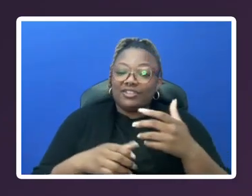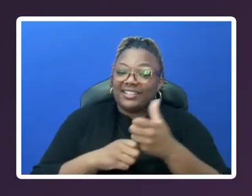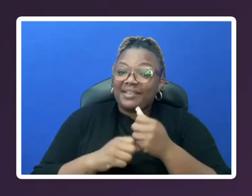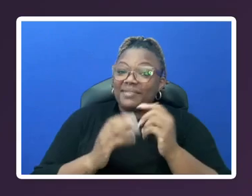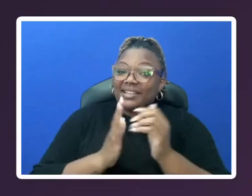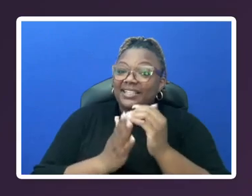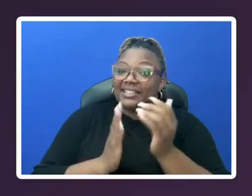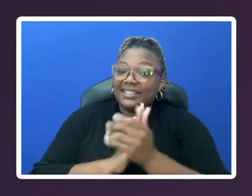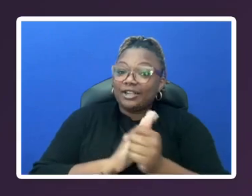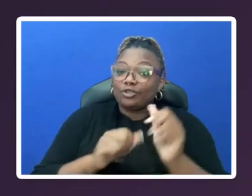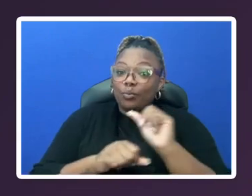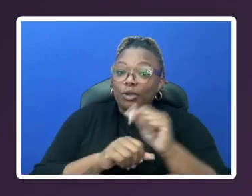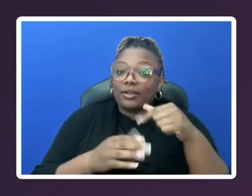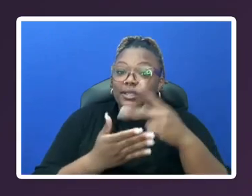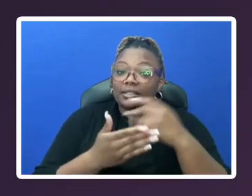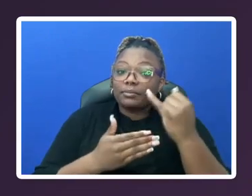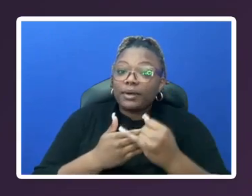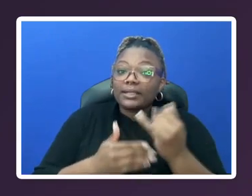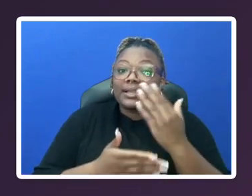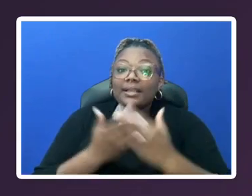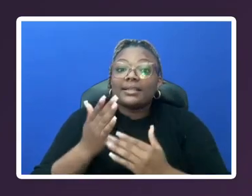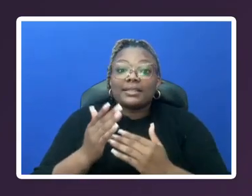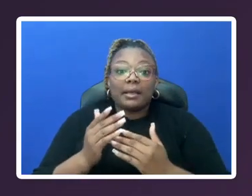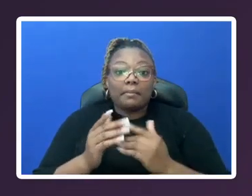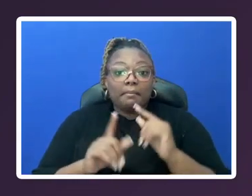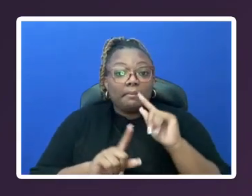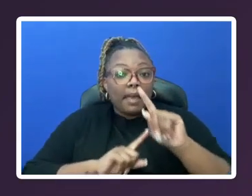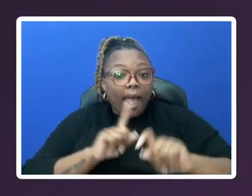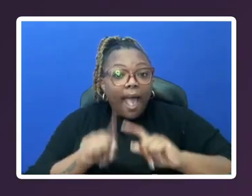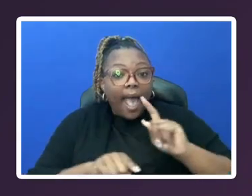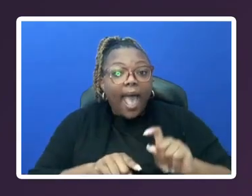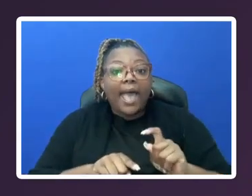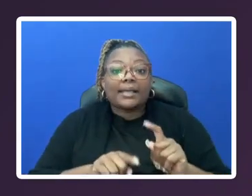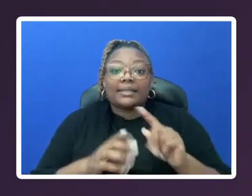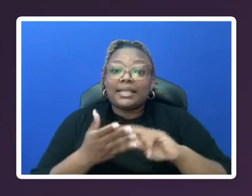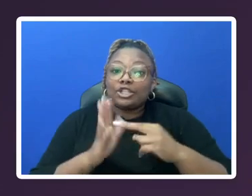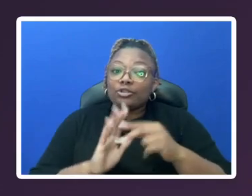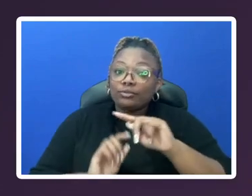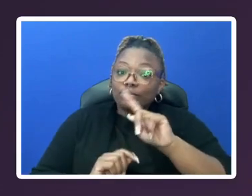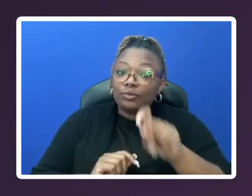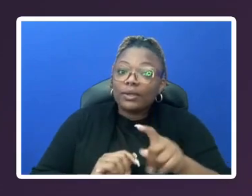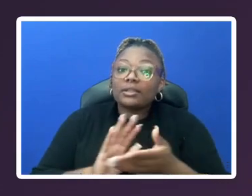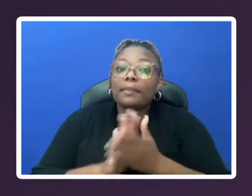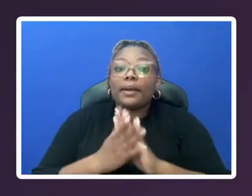some being asking thoughtful and intentional questions, becoming active listeners, becoming